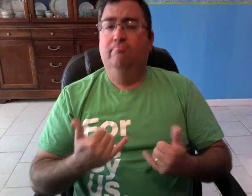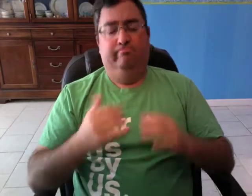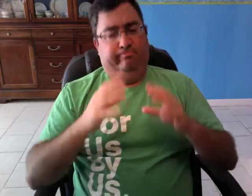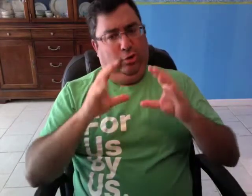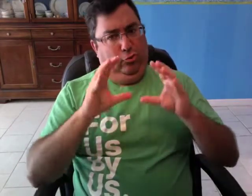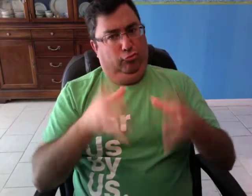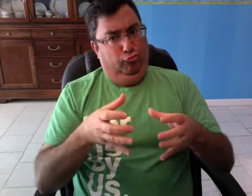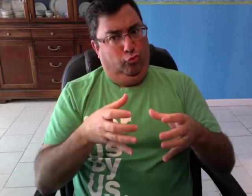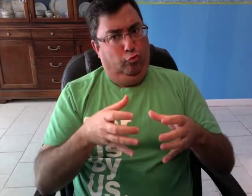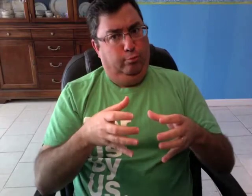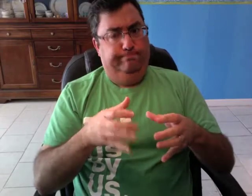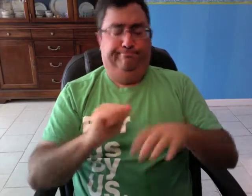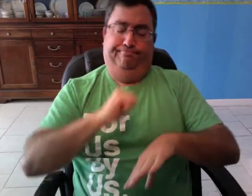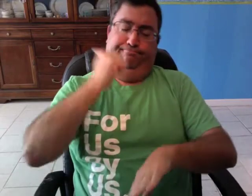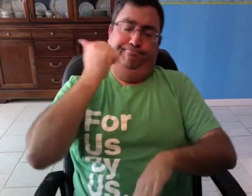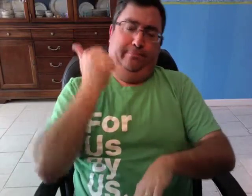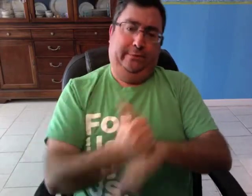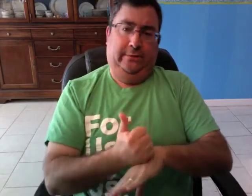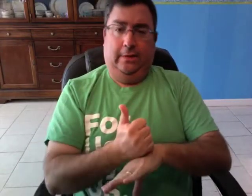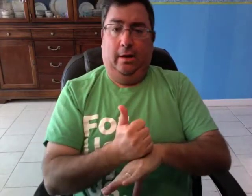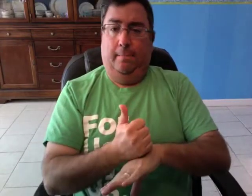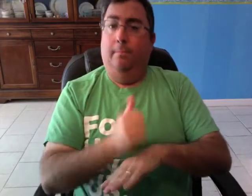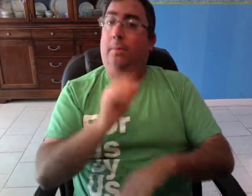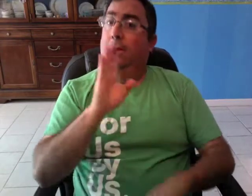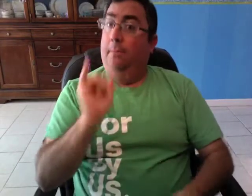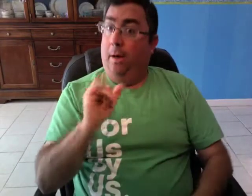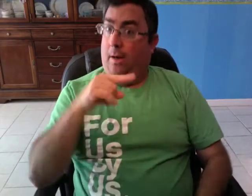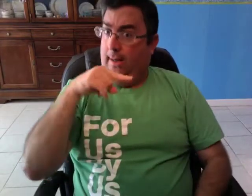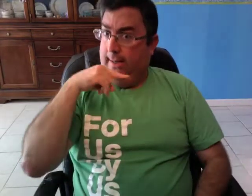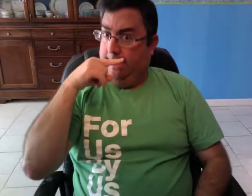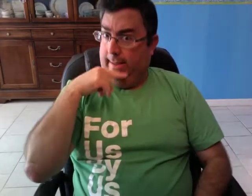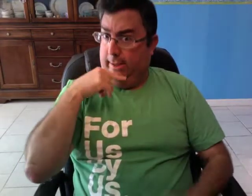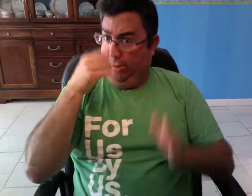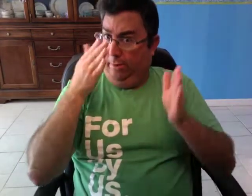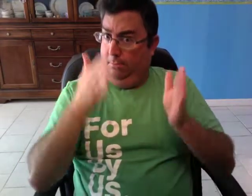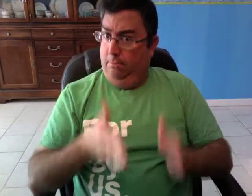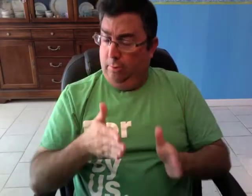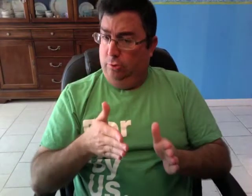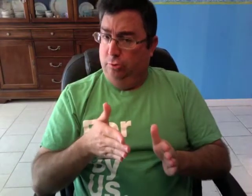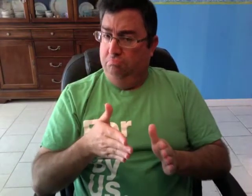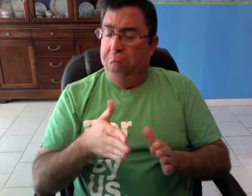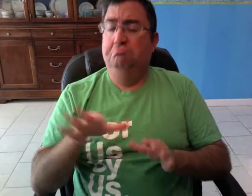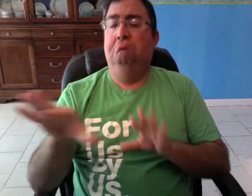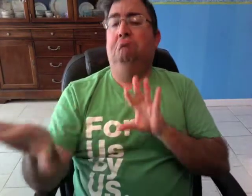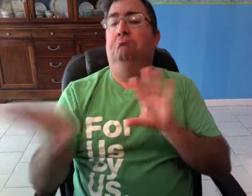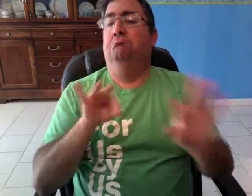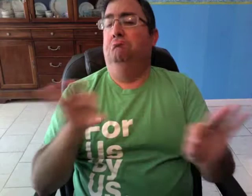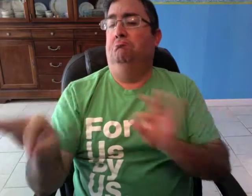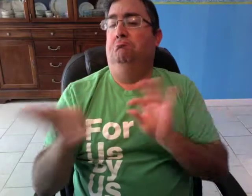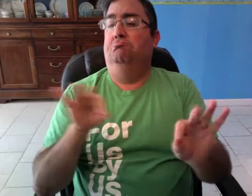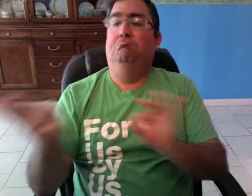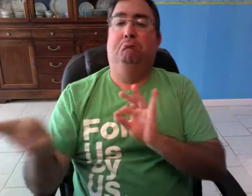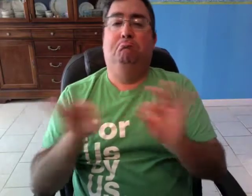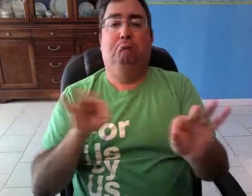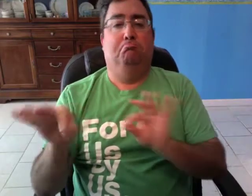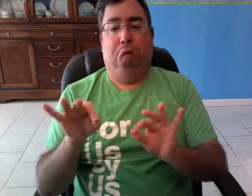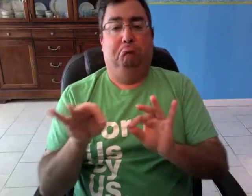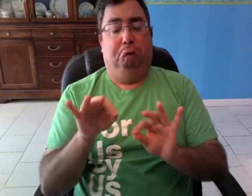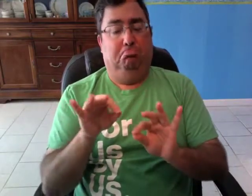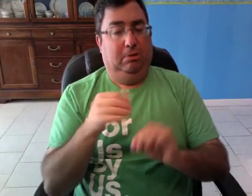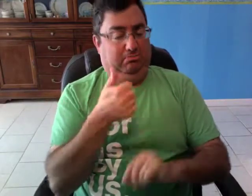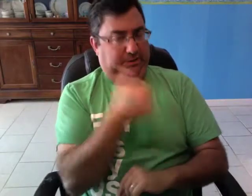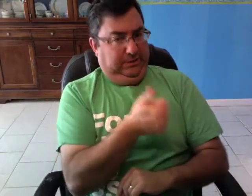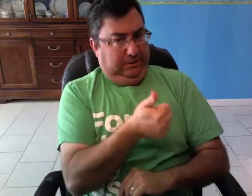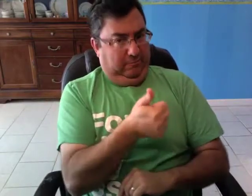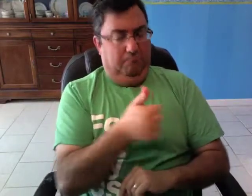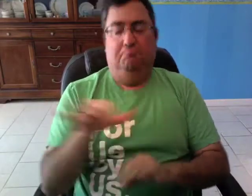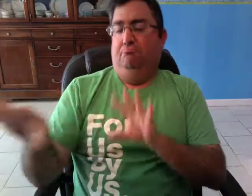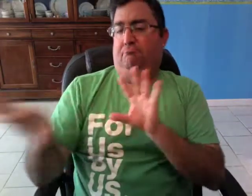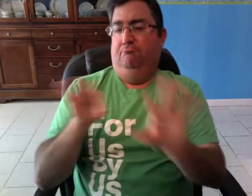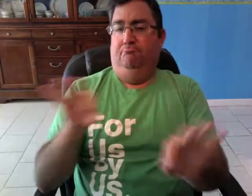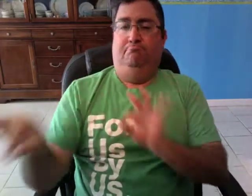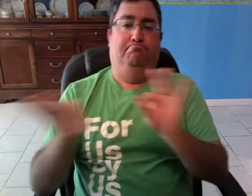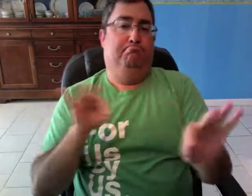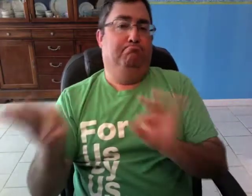we have now another group established by a Hearing person, who handpicked people to establish